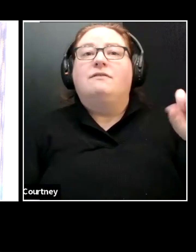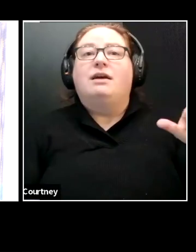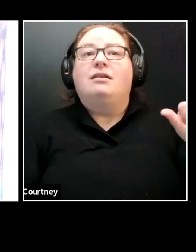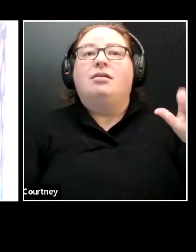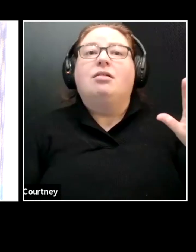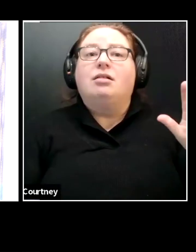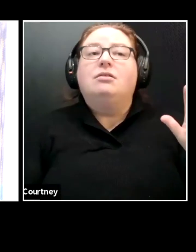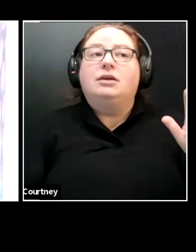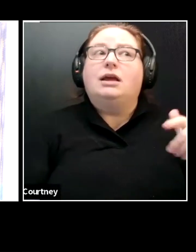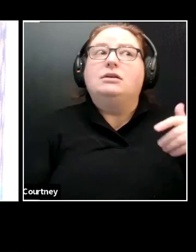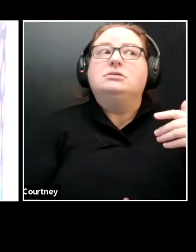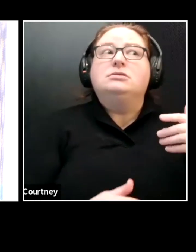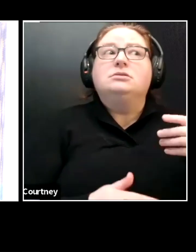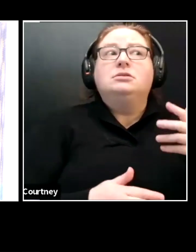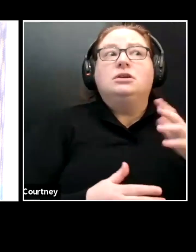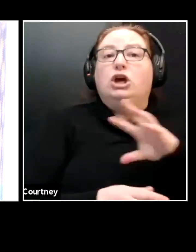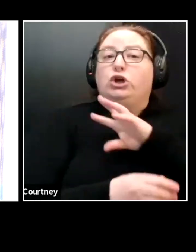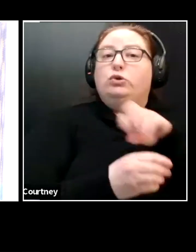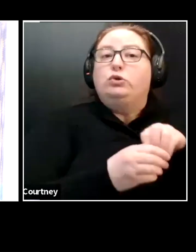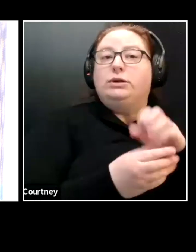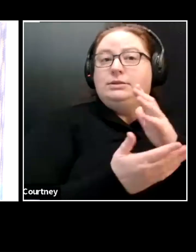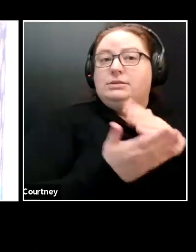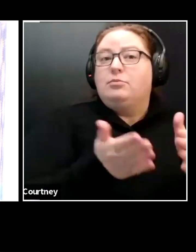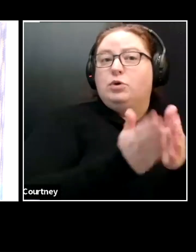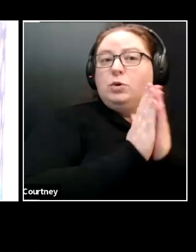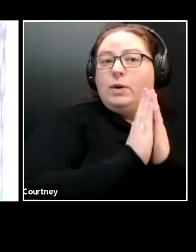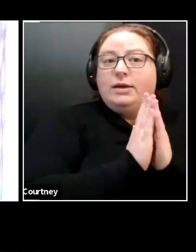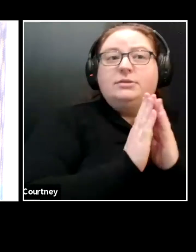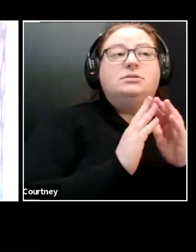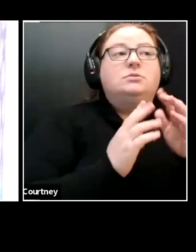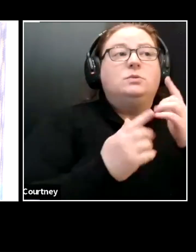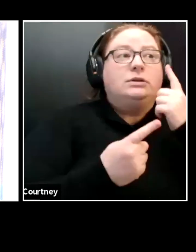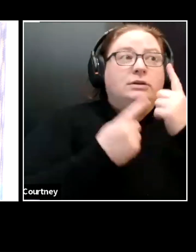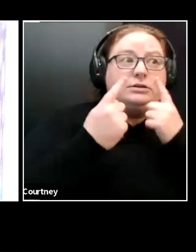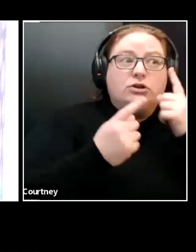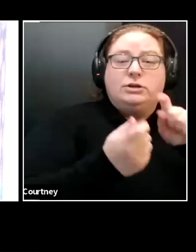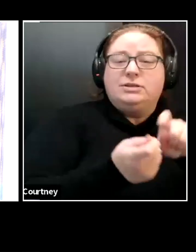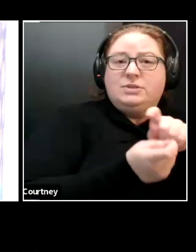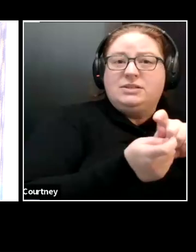um in order to think about um particular tools. Uh you're going to hear about the results of that. We